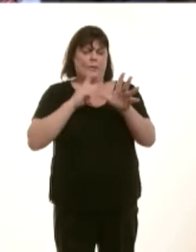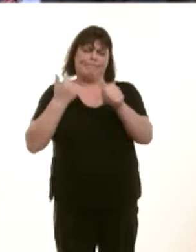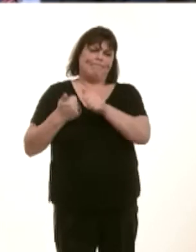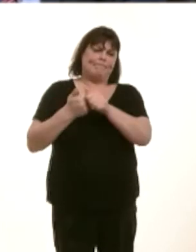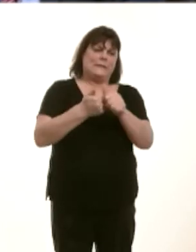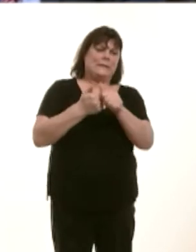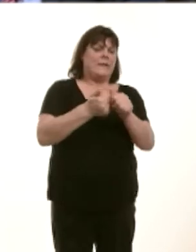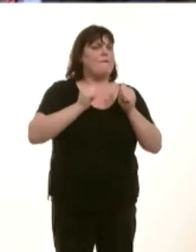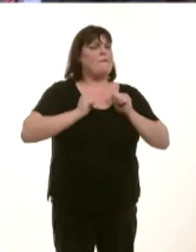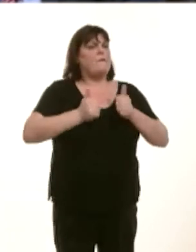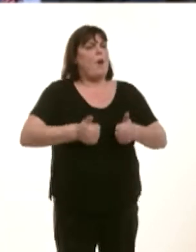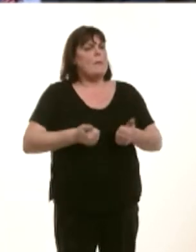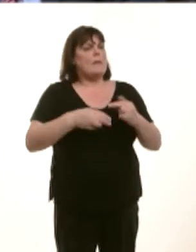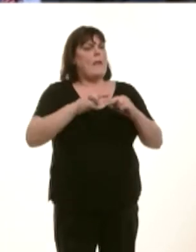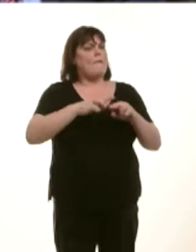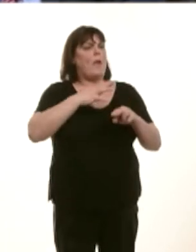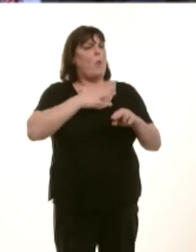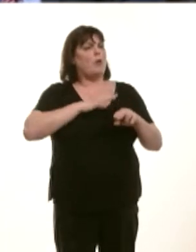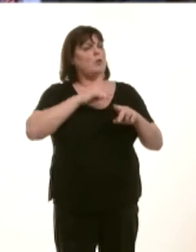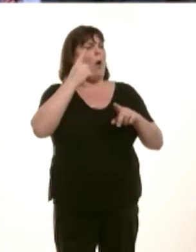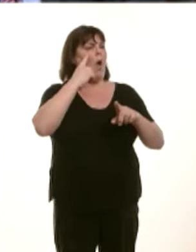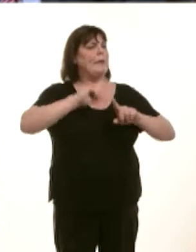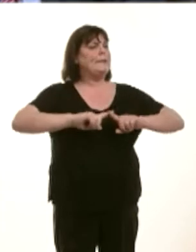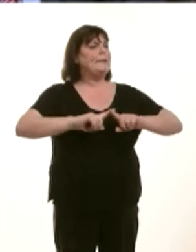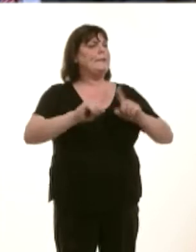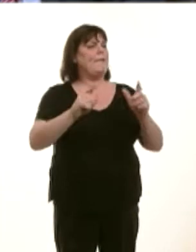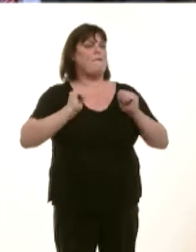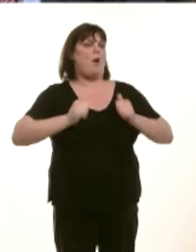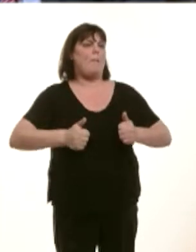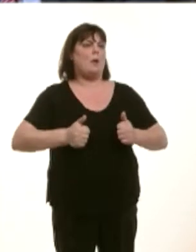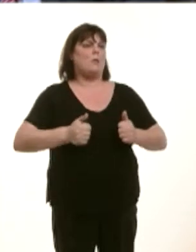wish to diversify, which doesn't mean diversify out of agriculture necessarily, to enable